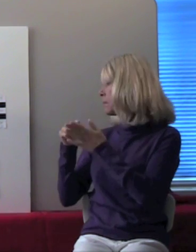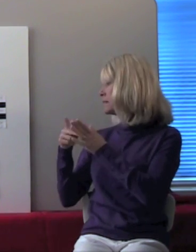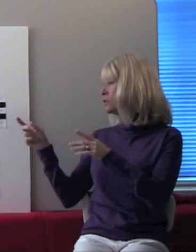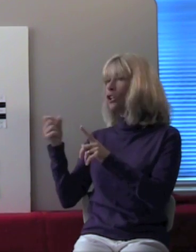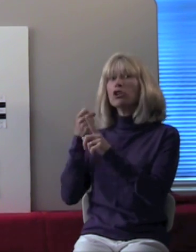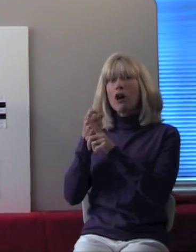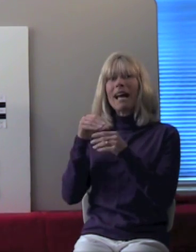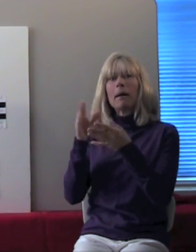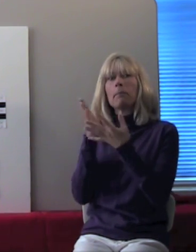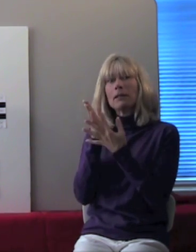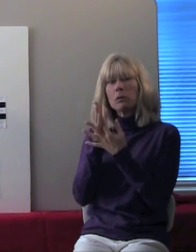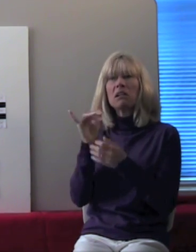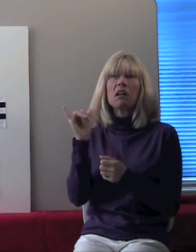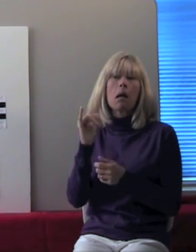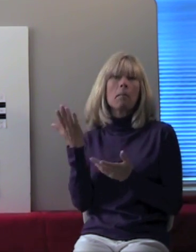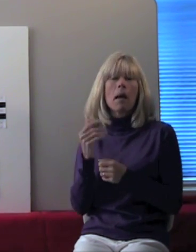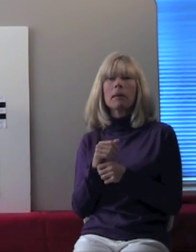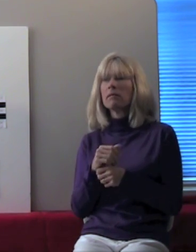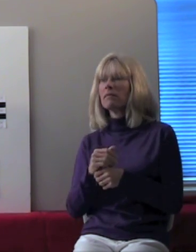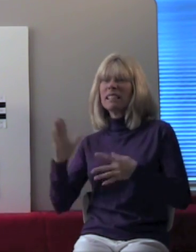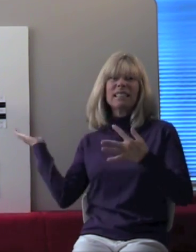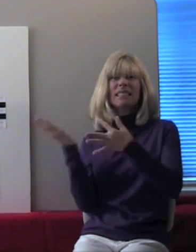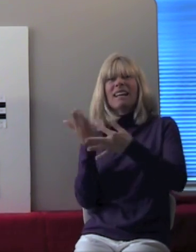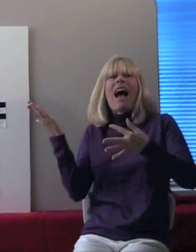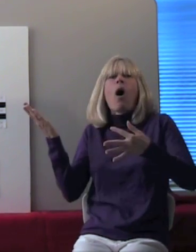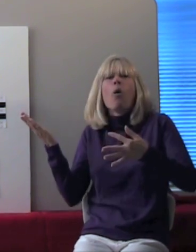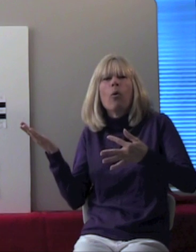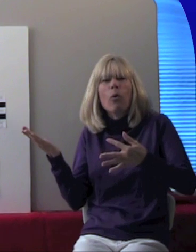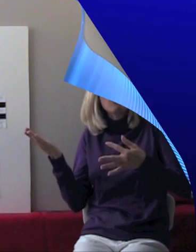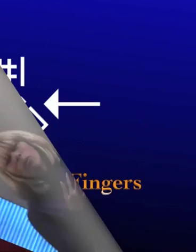This means a Strike In-Between like when something strikes between the fingers.